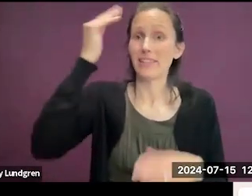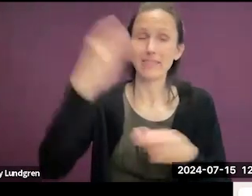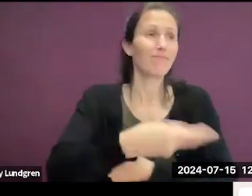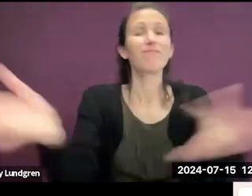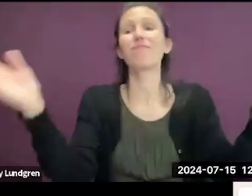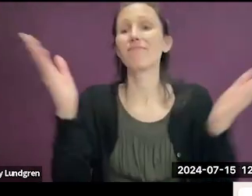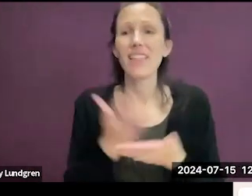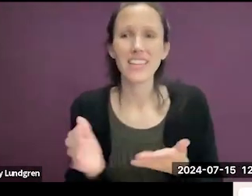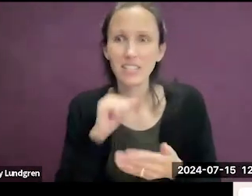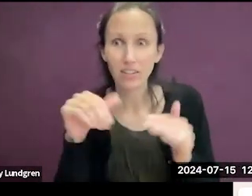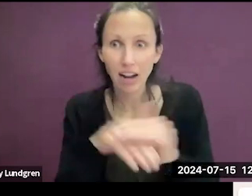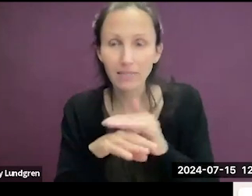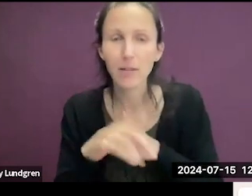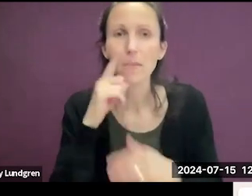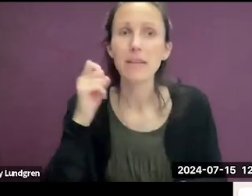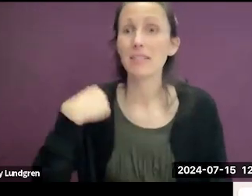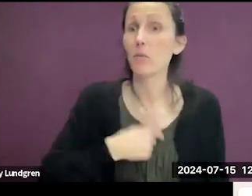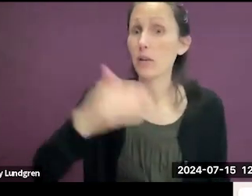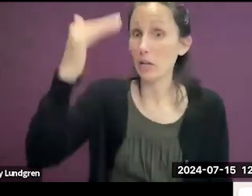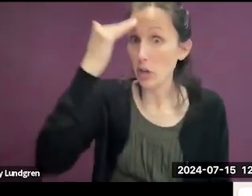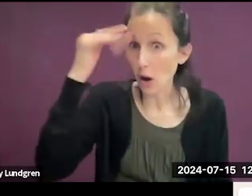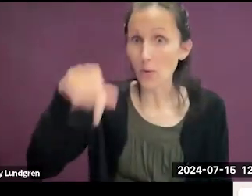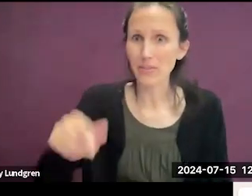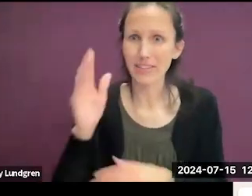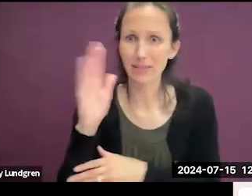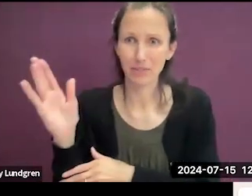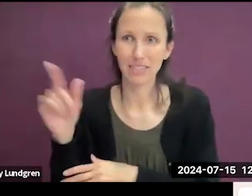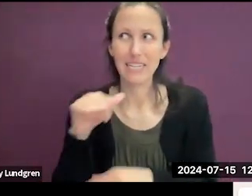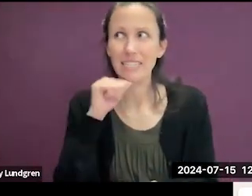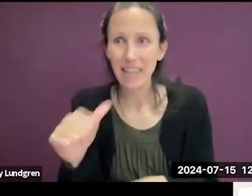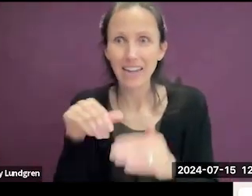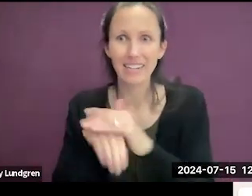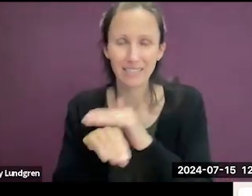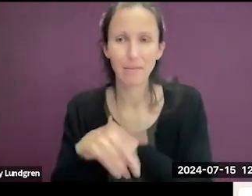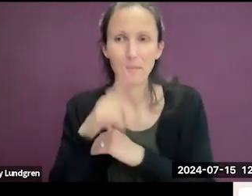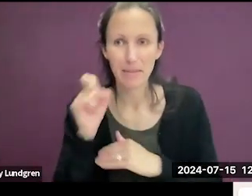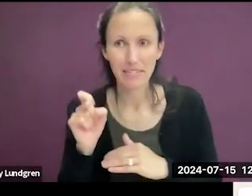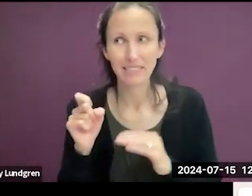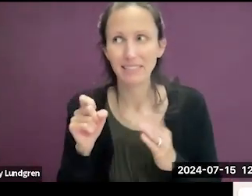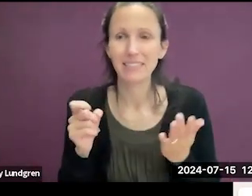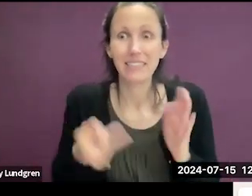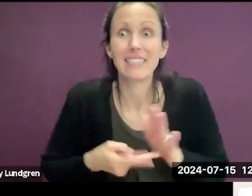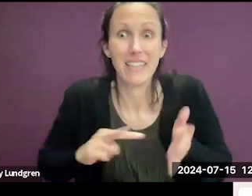And because we know that this presentation is inaccessible because it's meant to for practice and for learning,